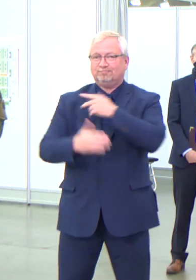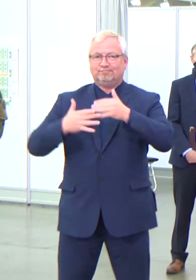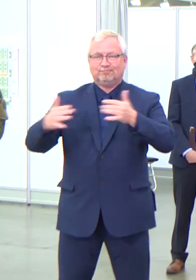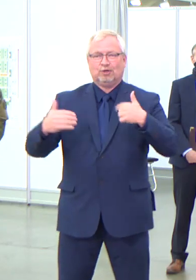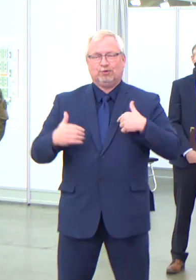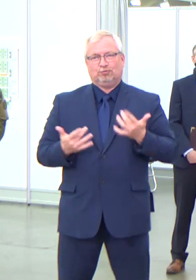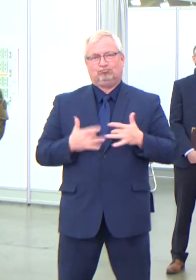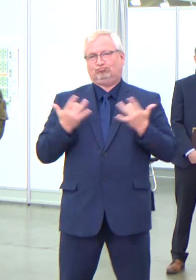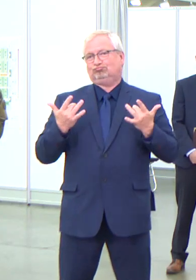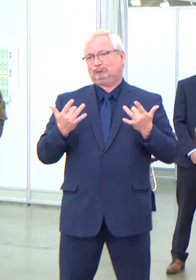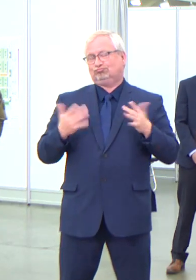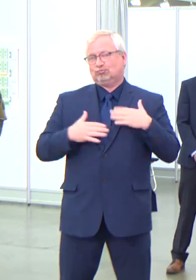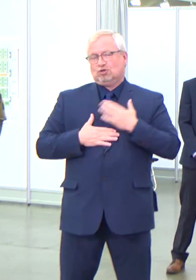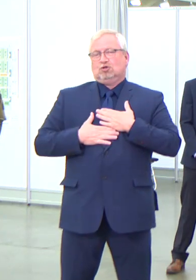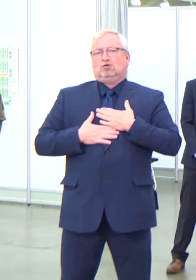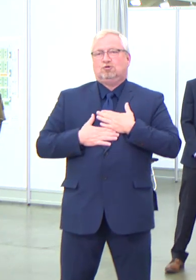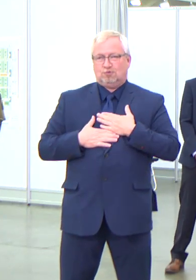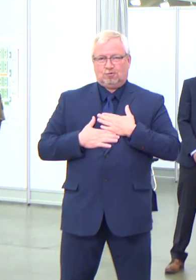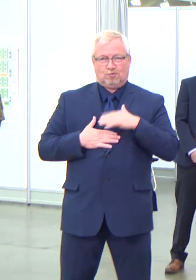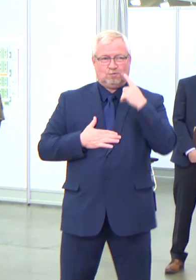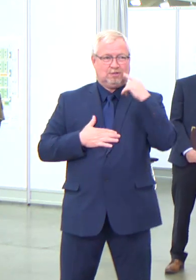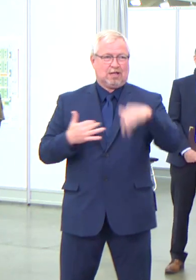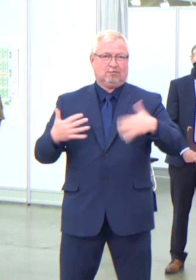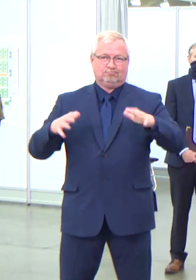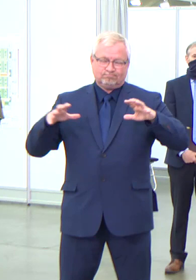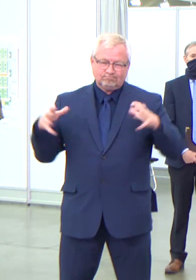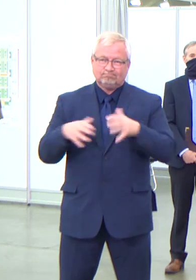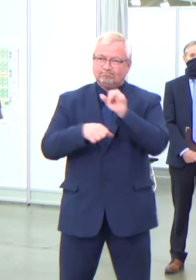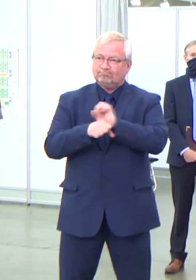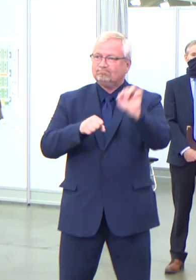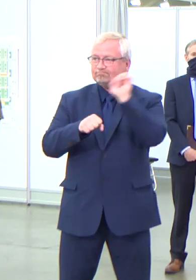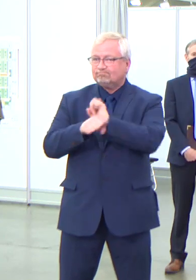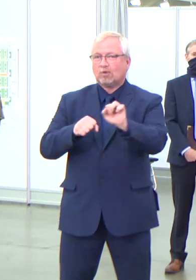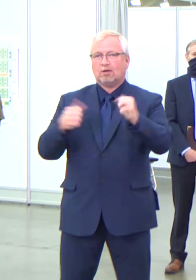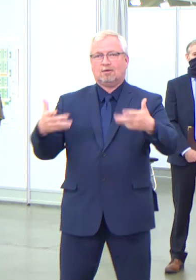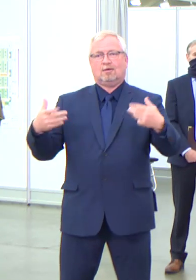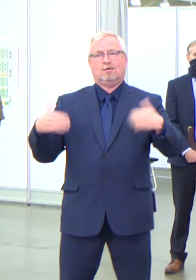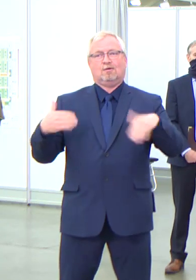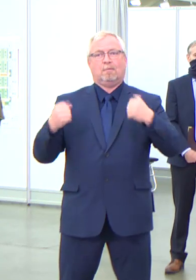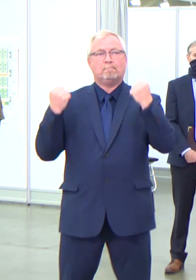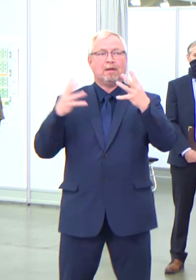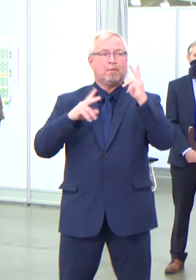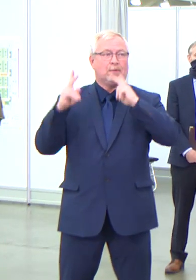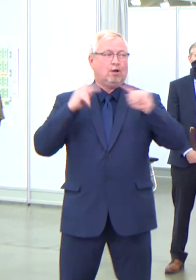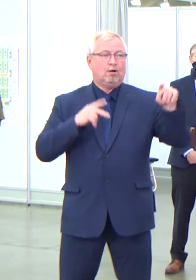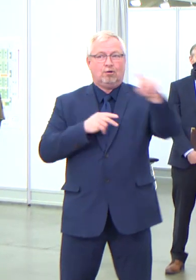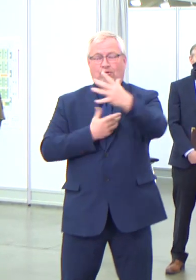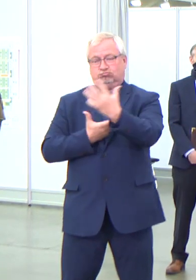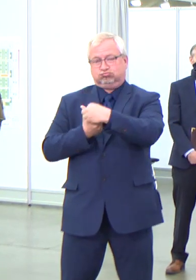of patients here as needed. This is a huge undertaking, involving many people. And I